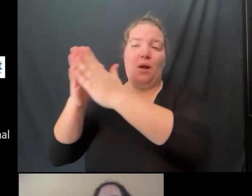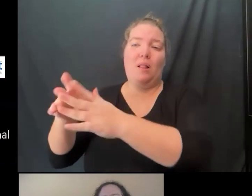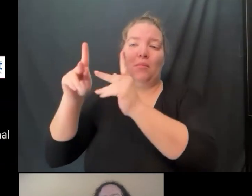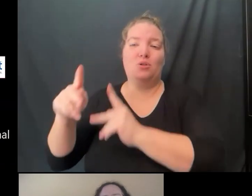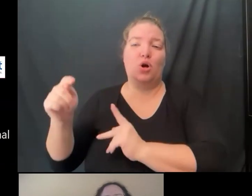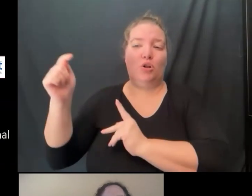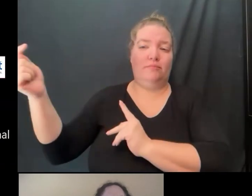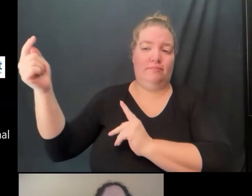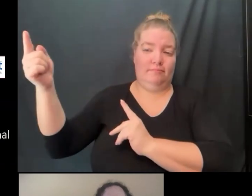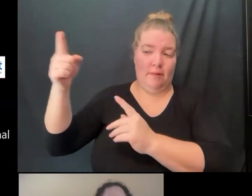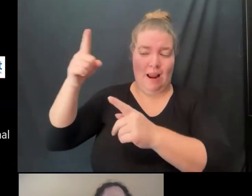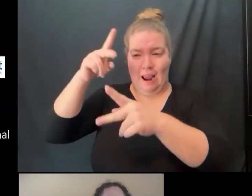French version to share later.